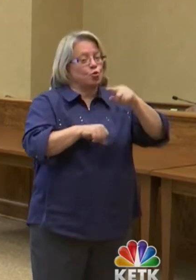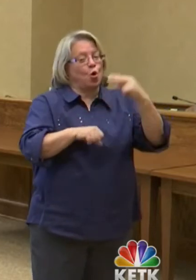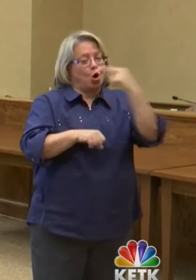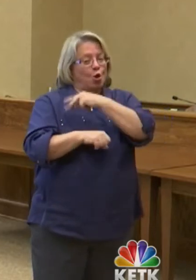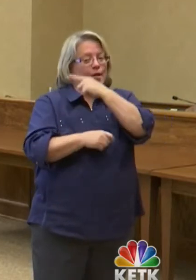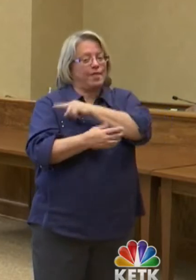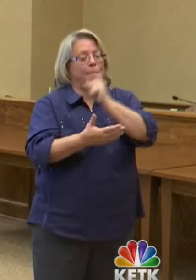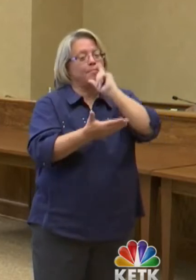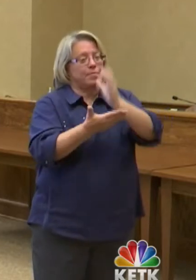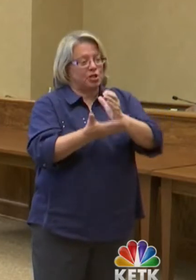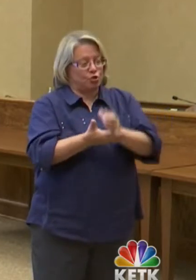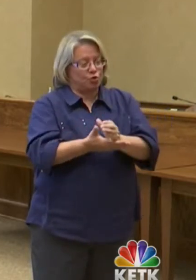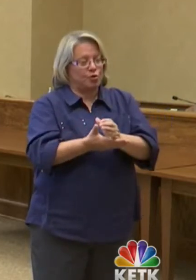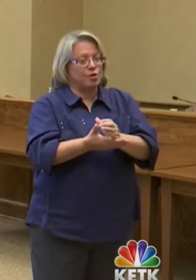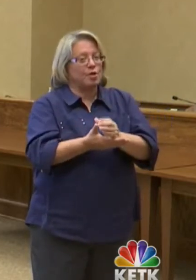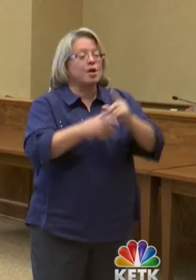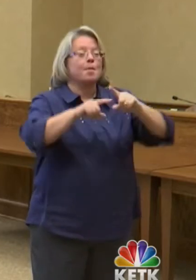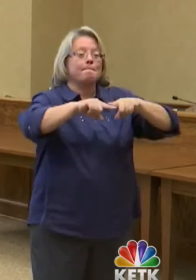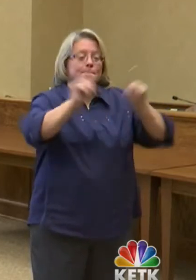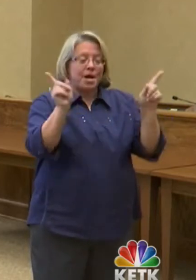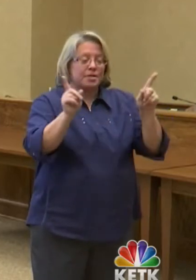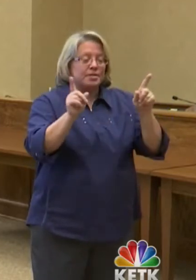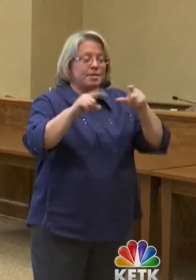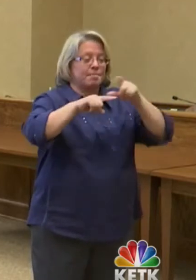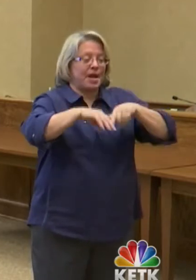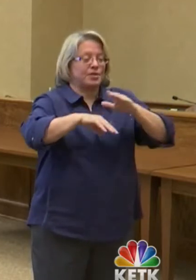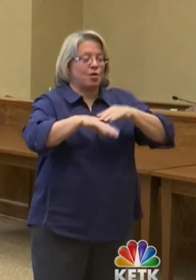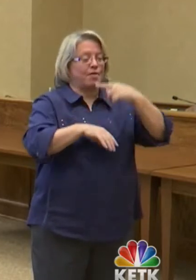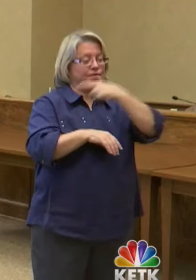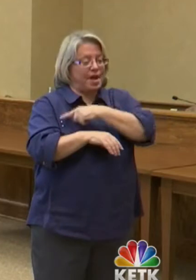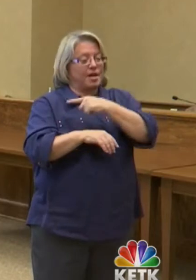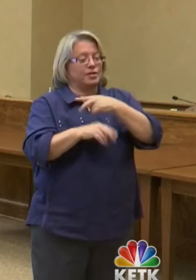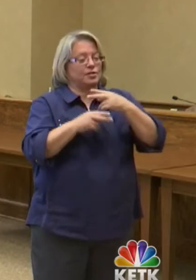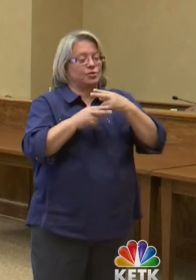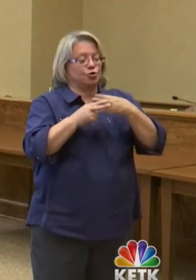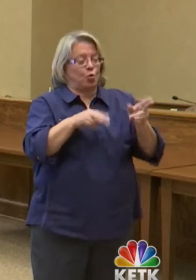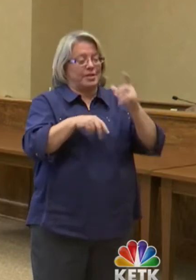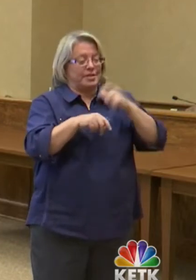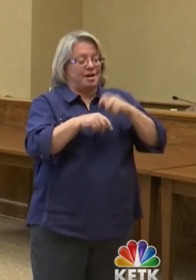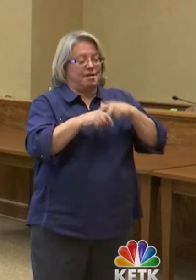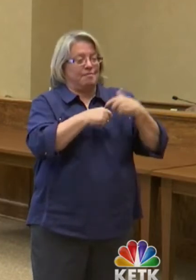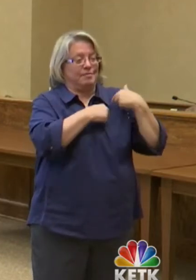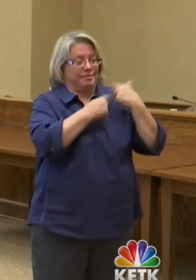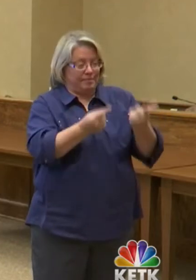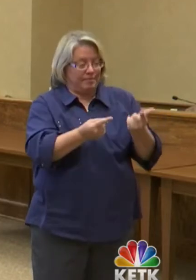REGARDING THE NOTION OF FLATTENING THE CURVES. IT IS DIFFICULT TO REACH